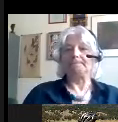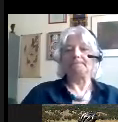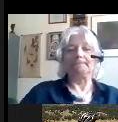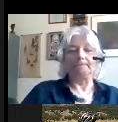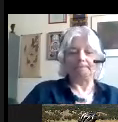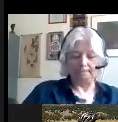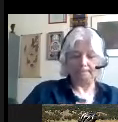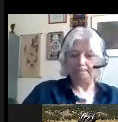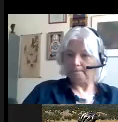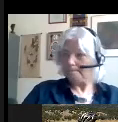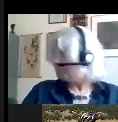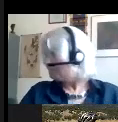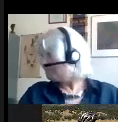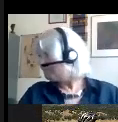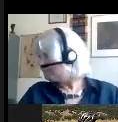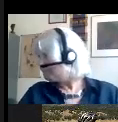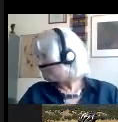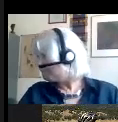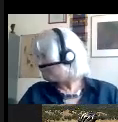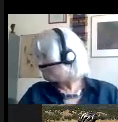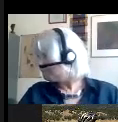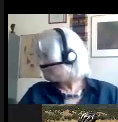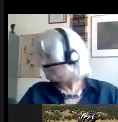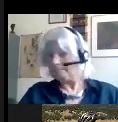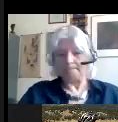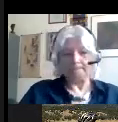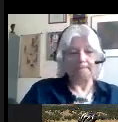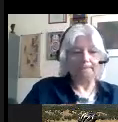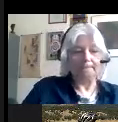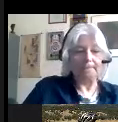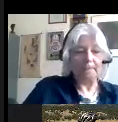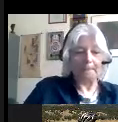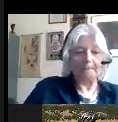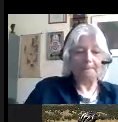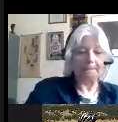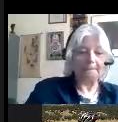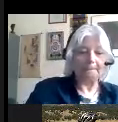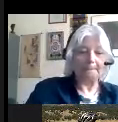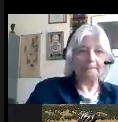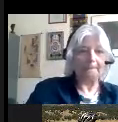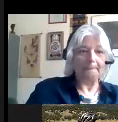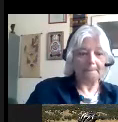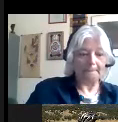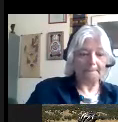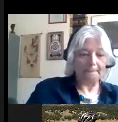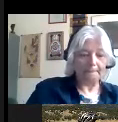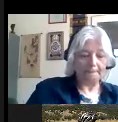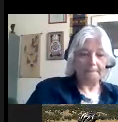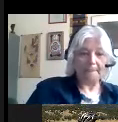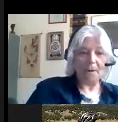DeLeana Strohl: Yes. Laura Plummer: Just a reminder to everyone that we do have the Q&A area if you do have questions, and that we are in our 10 minutes.